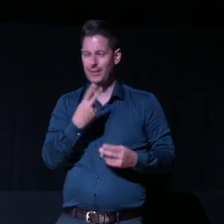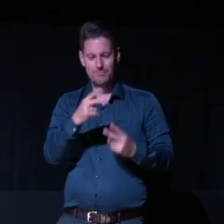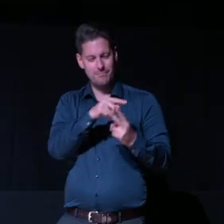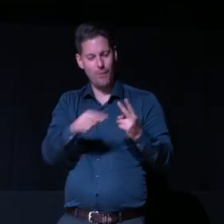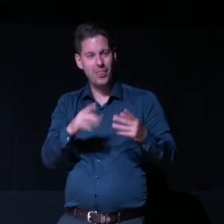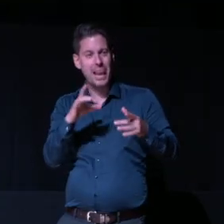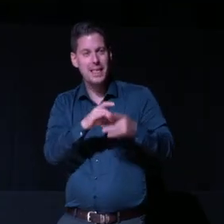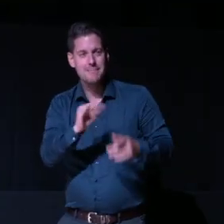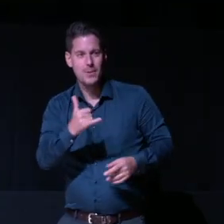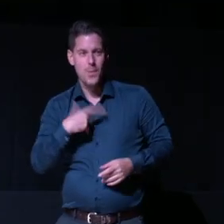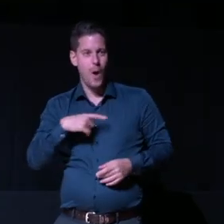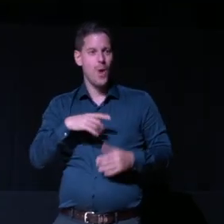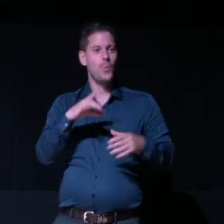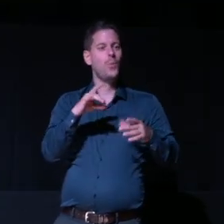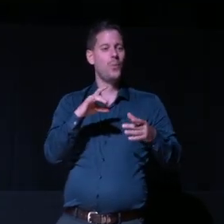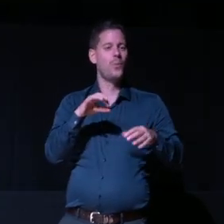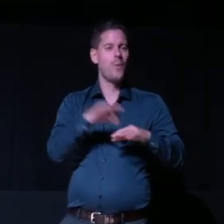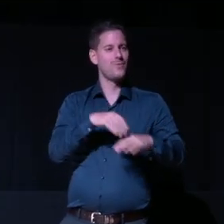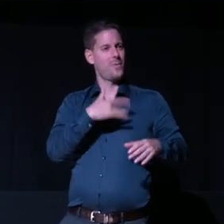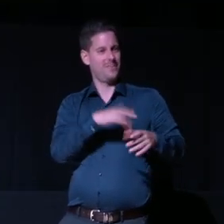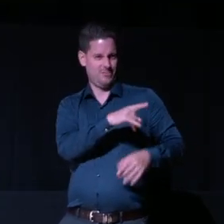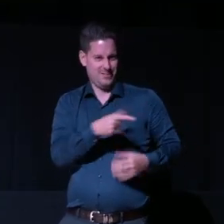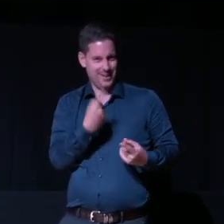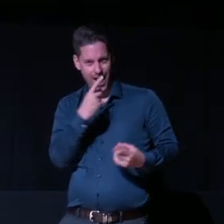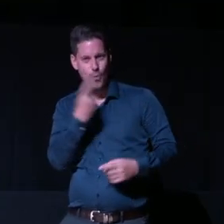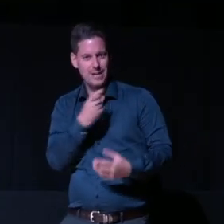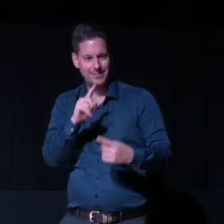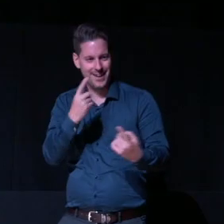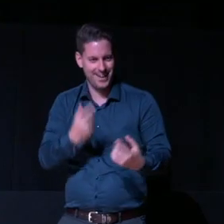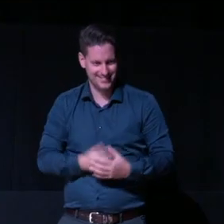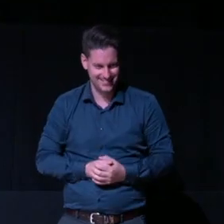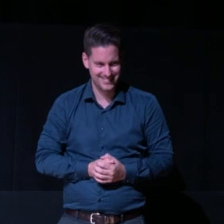I'm just doing gear now.